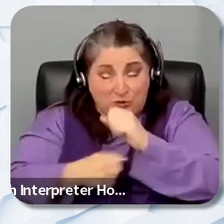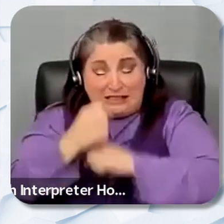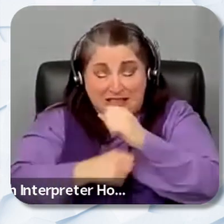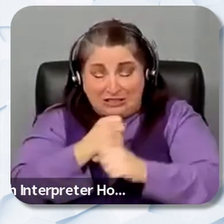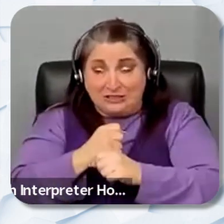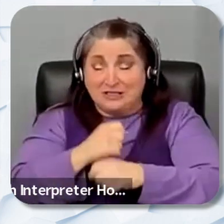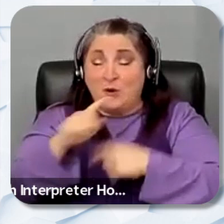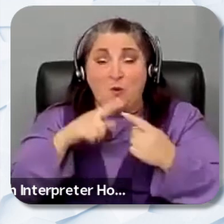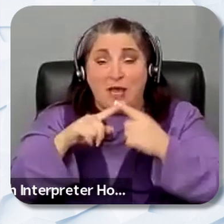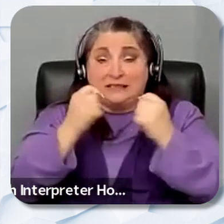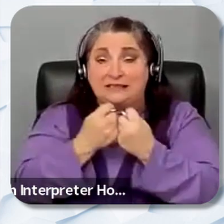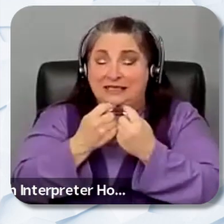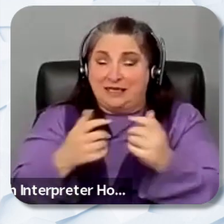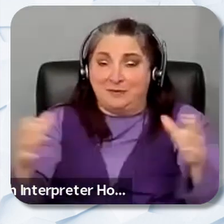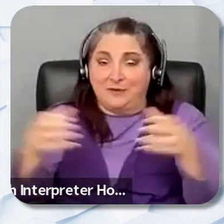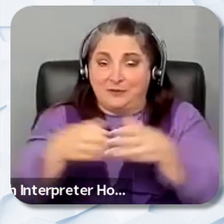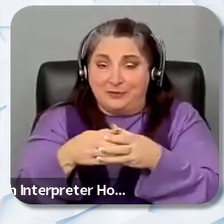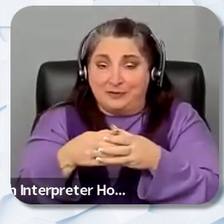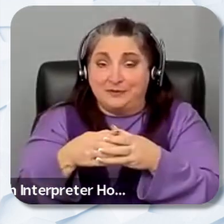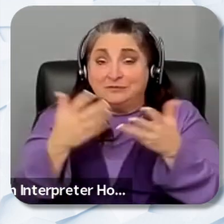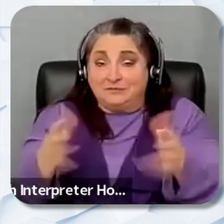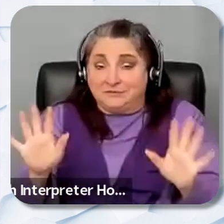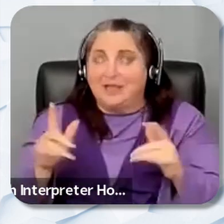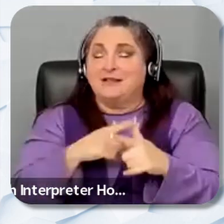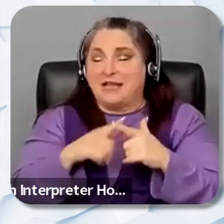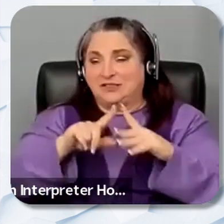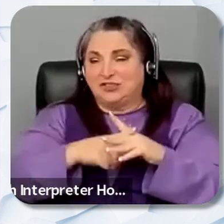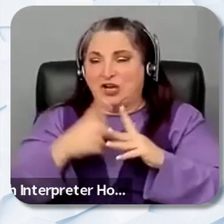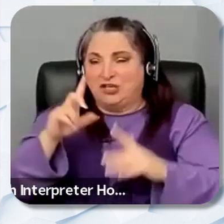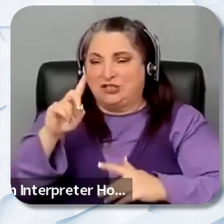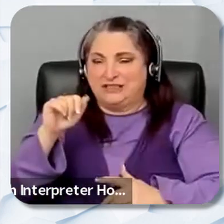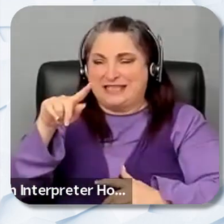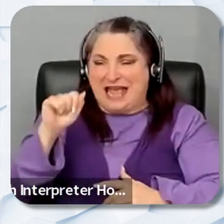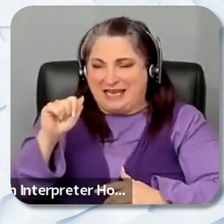team together, you will then start conducting your data drill down. And we have our friends